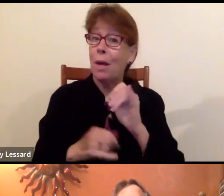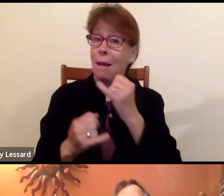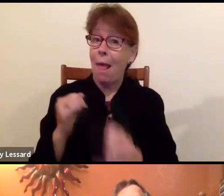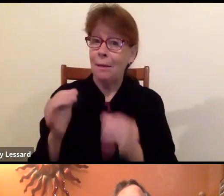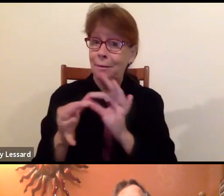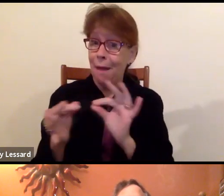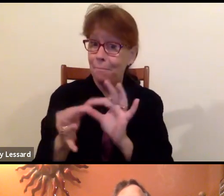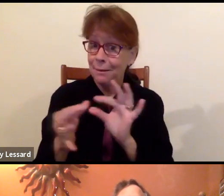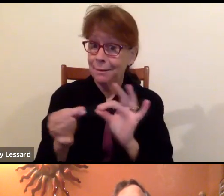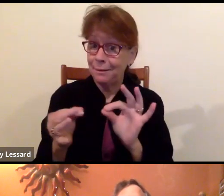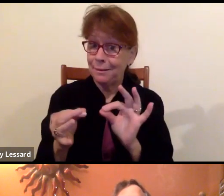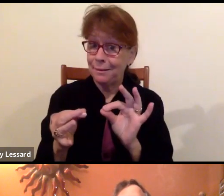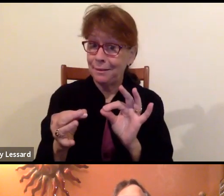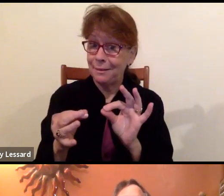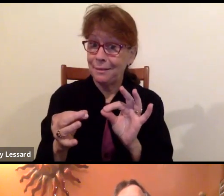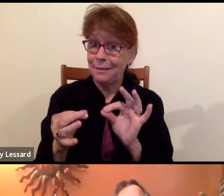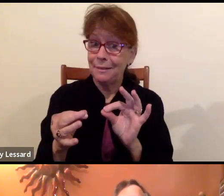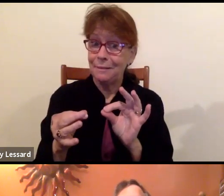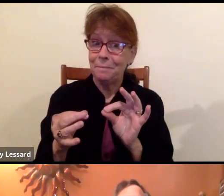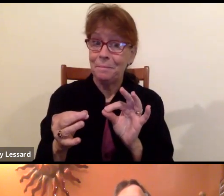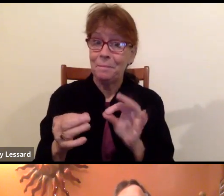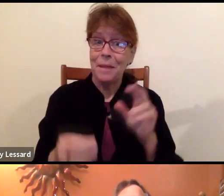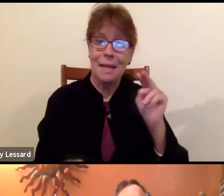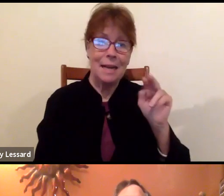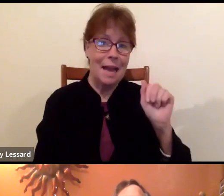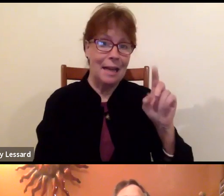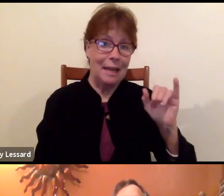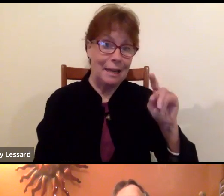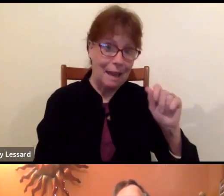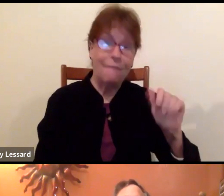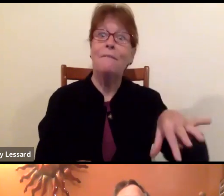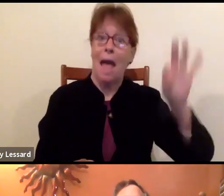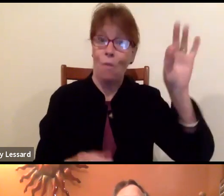≫ Don: Exactly. ≫ Nancy: I signed